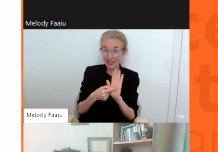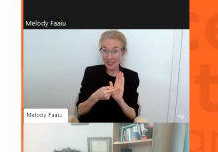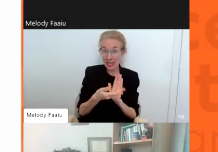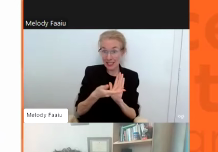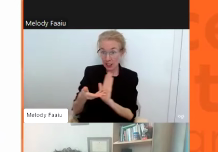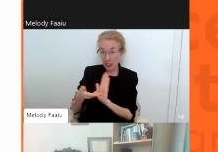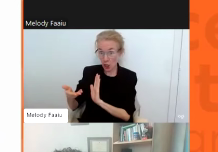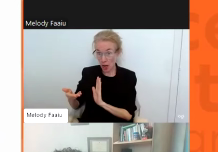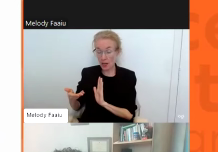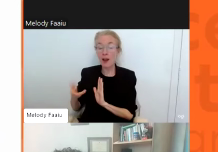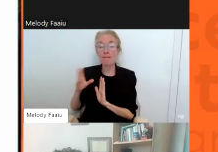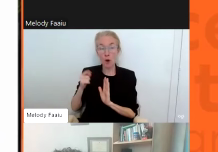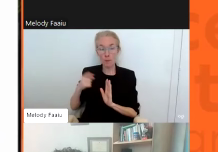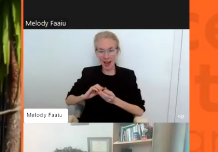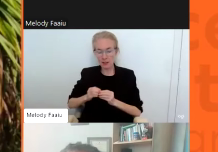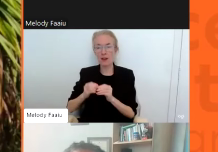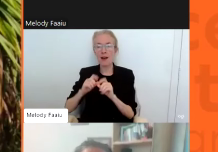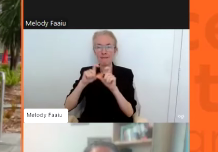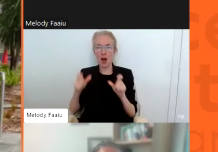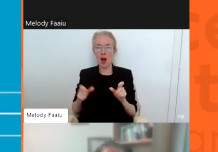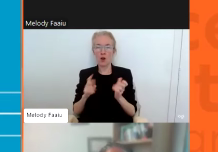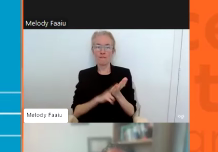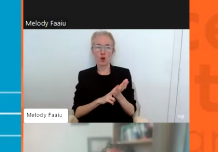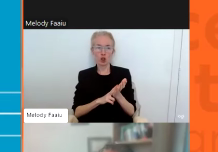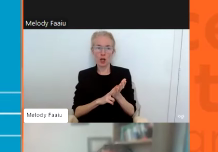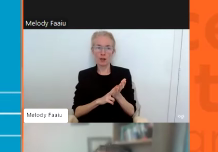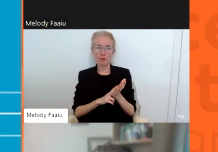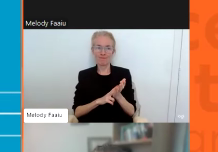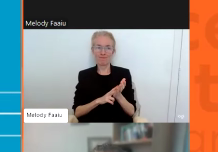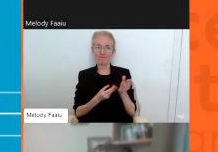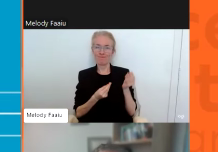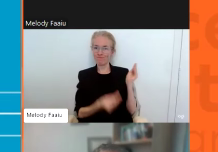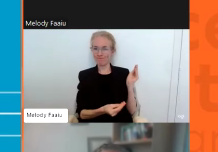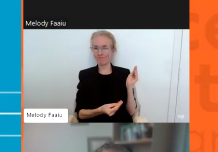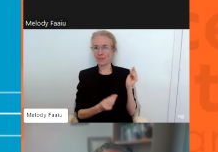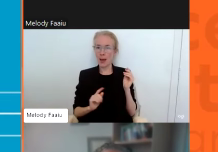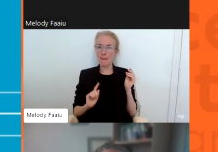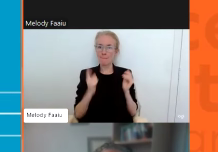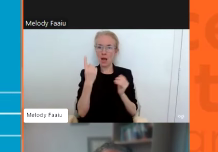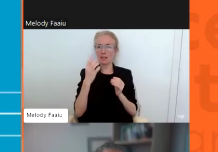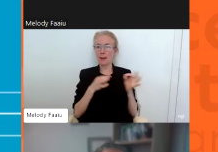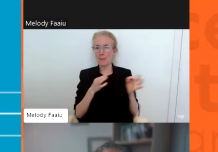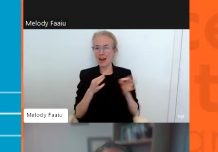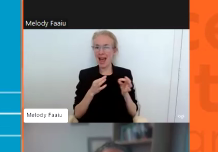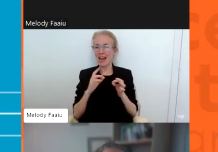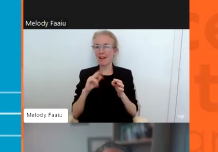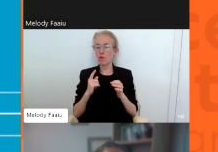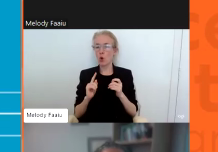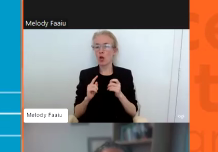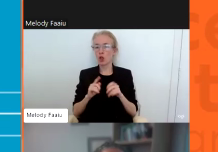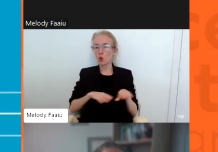earlier, Masterplanning For Universal Design. It's a 30 page document.